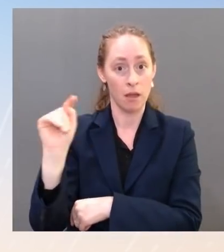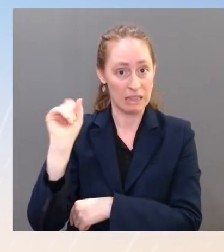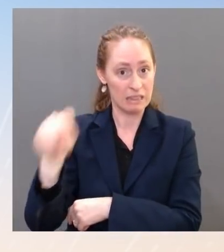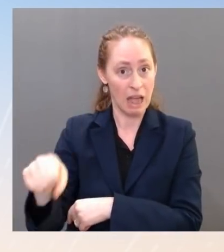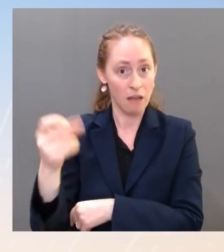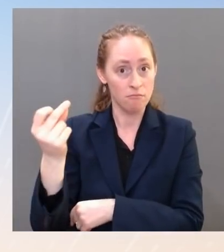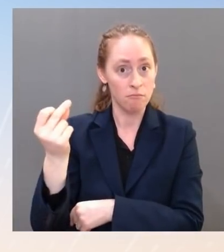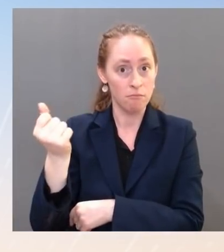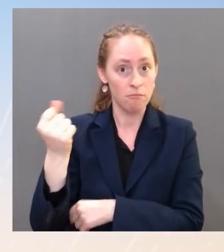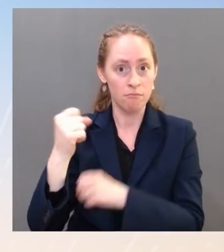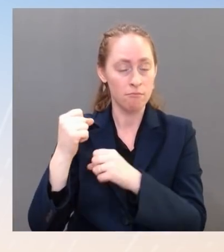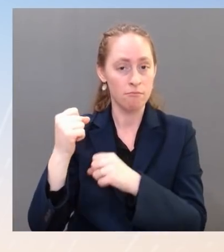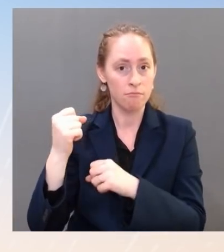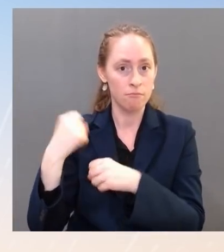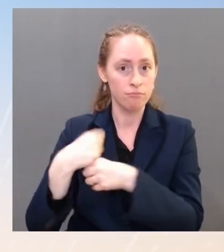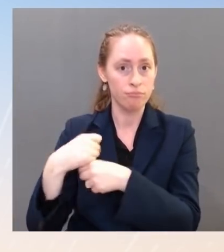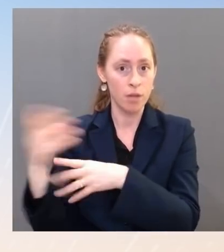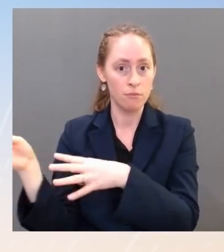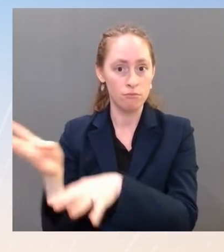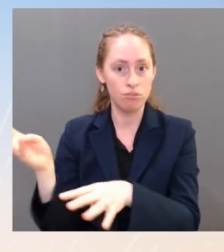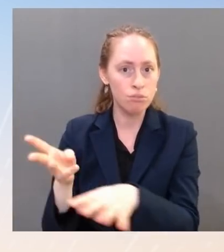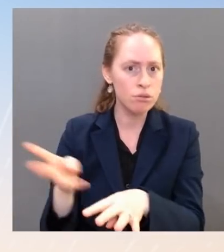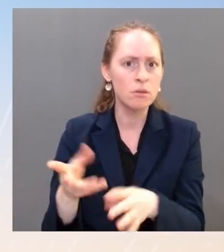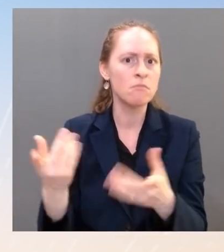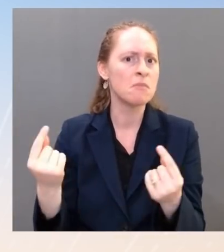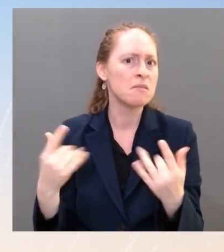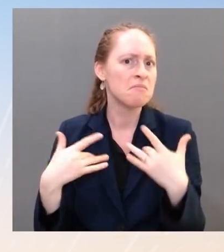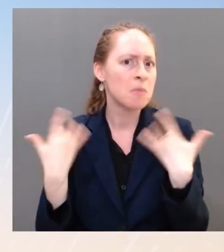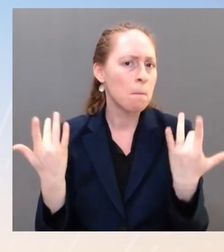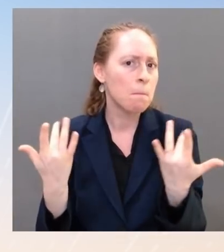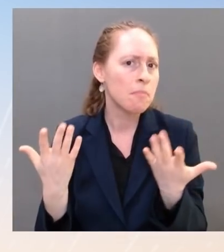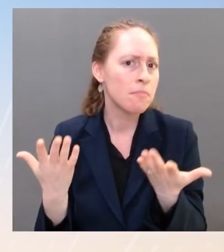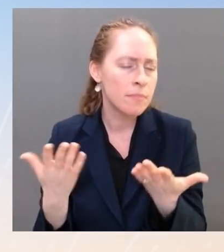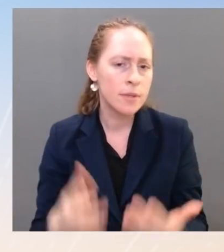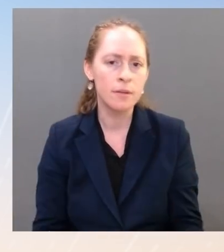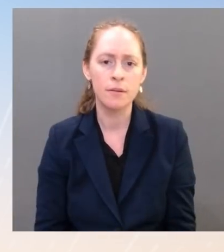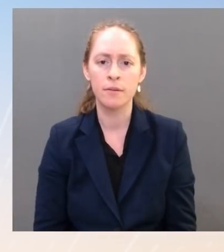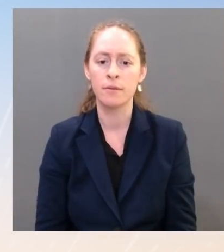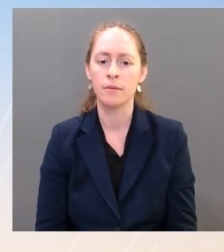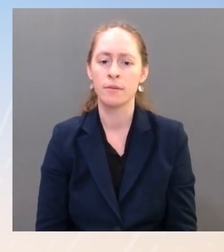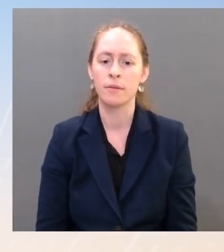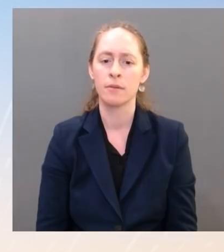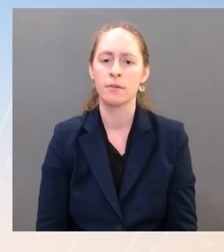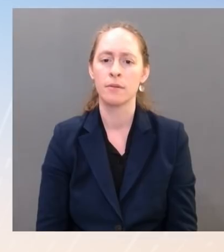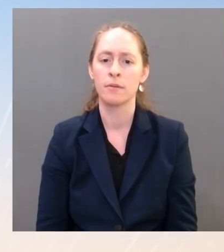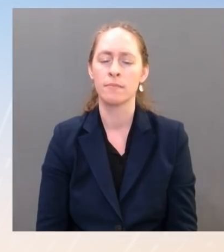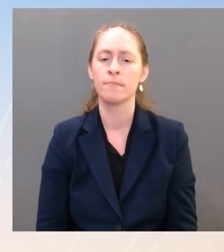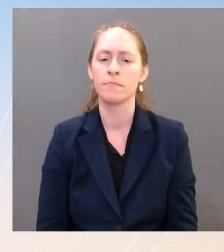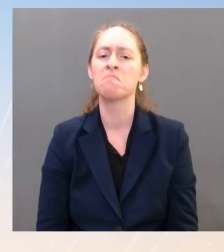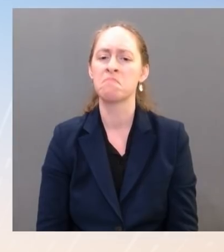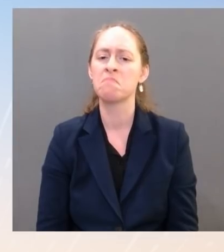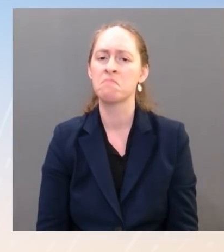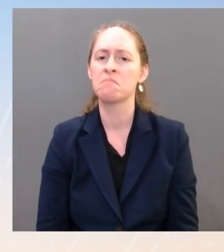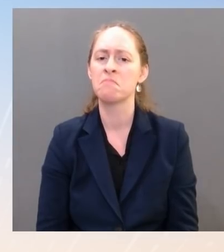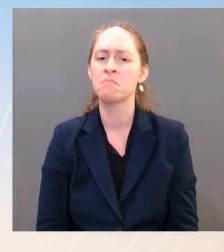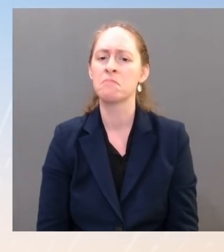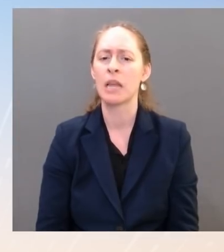we anticipate -- we anticipate news on that forthcoming but I'll let the FDA speak specifically to the consent decree